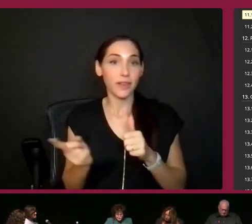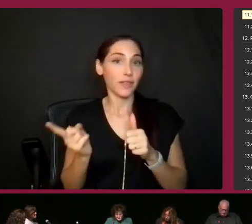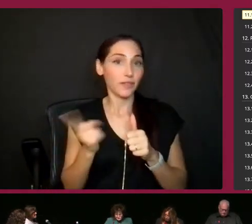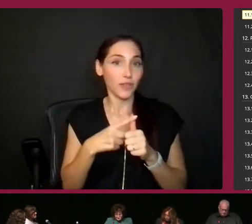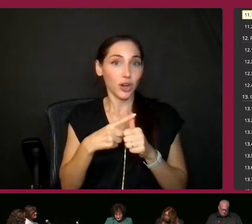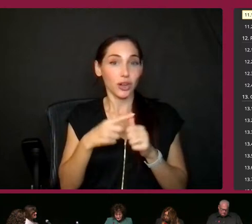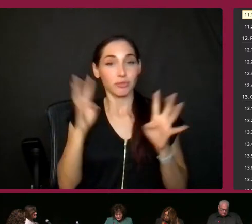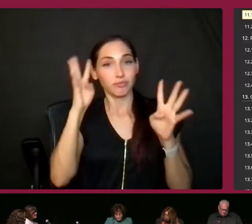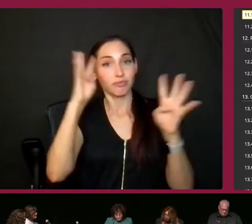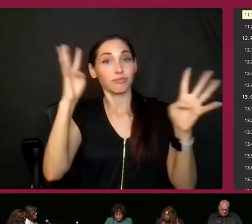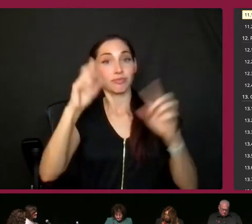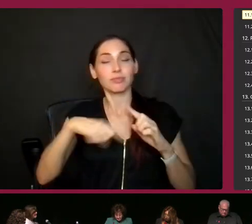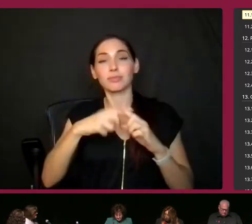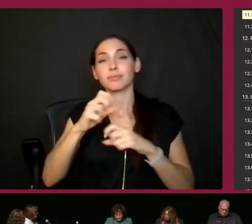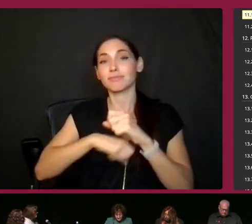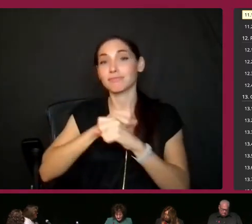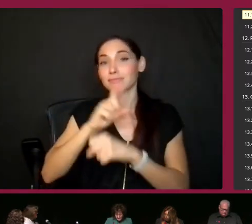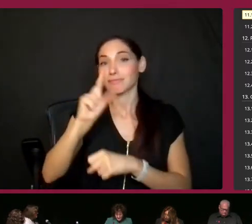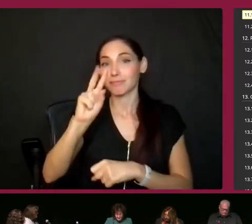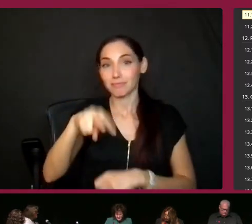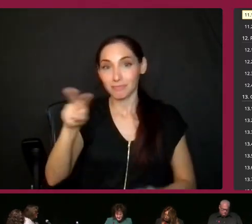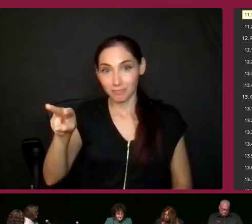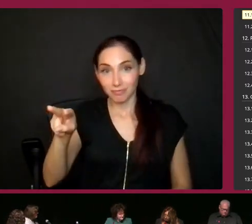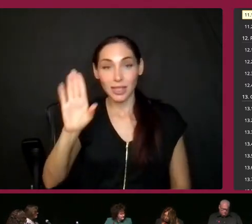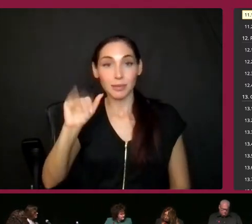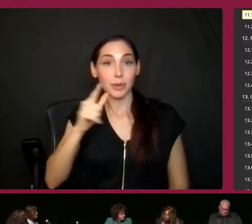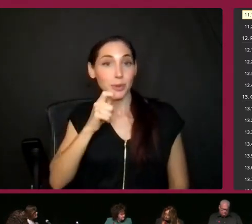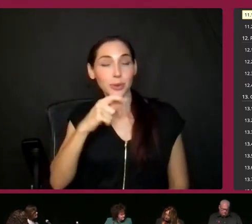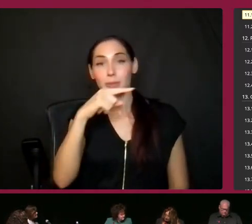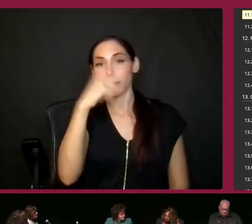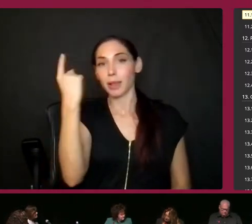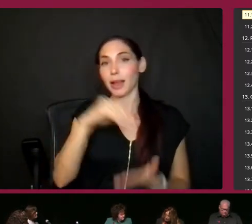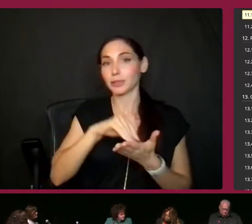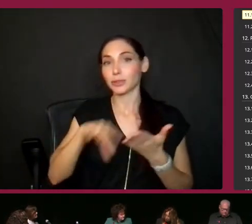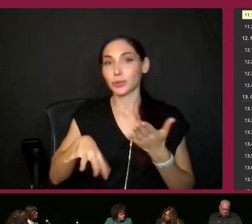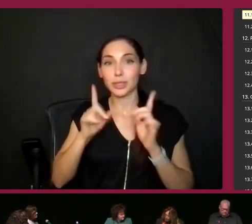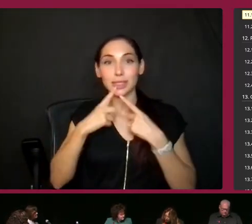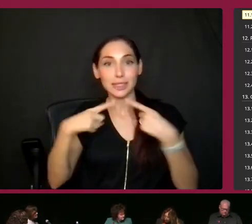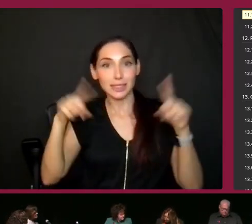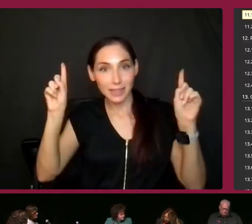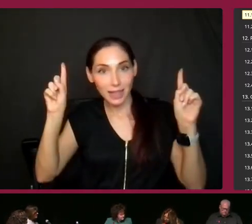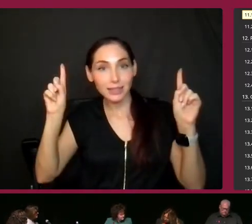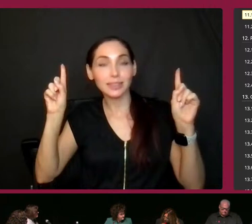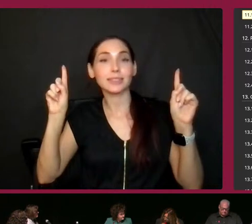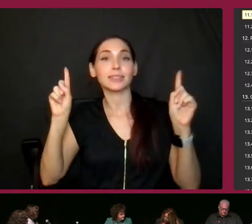in 2022 by the Black Student Success Week Planning Committee,